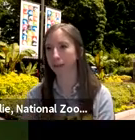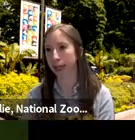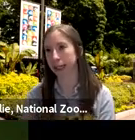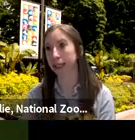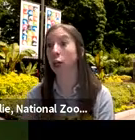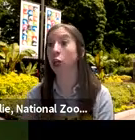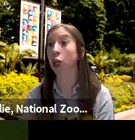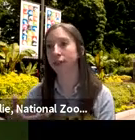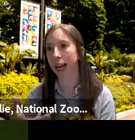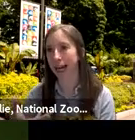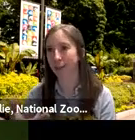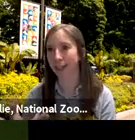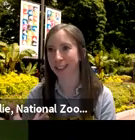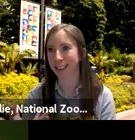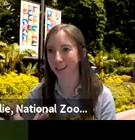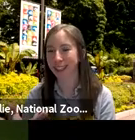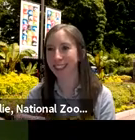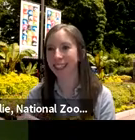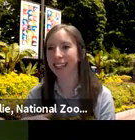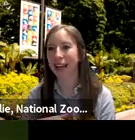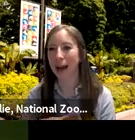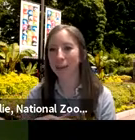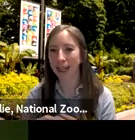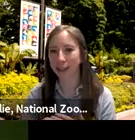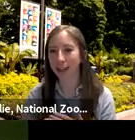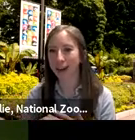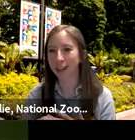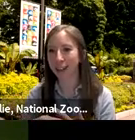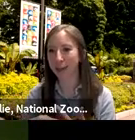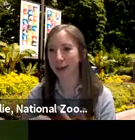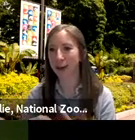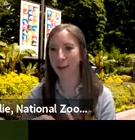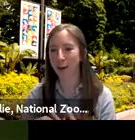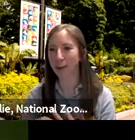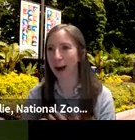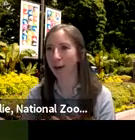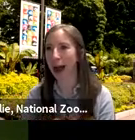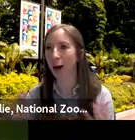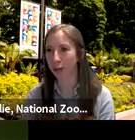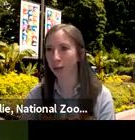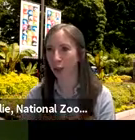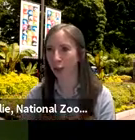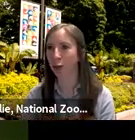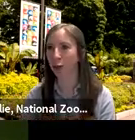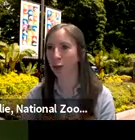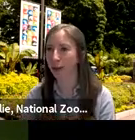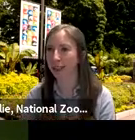plants that go in the animal exhibits. Can you talk a little bit